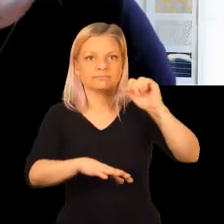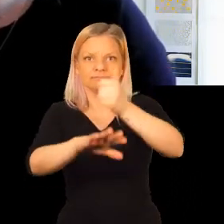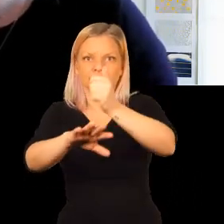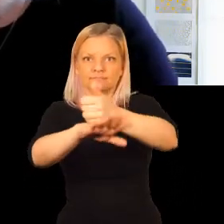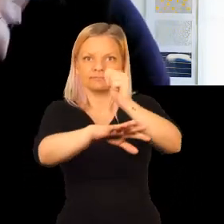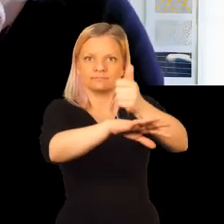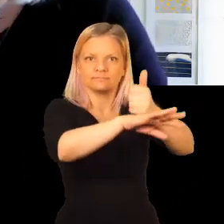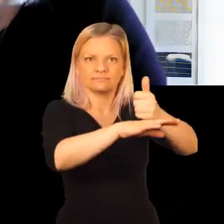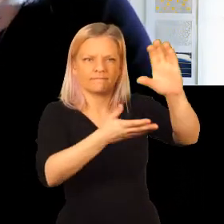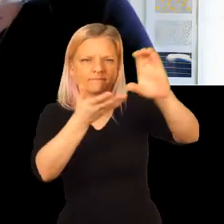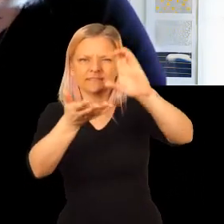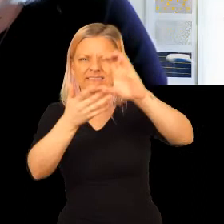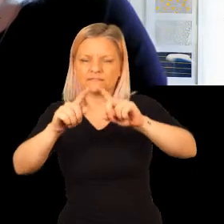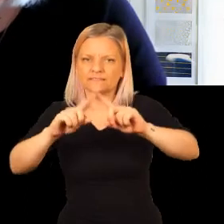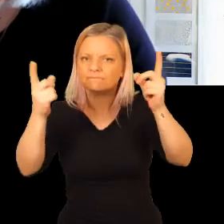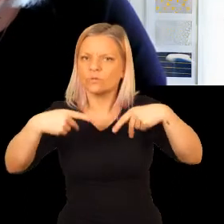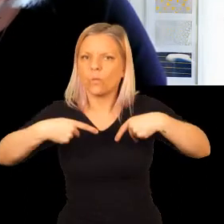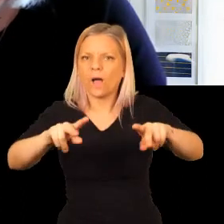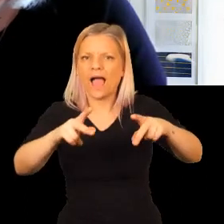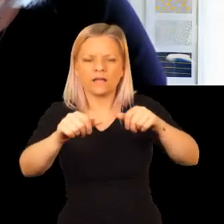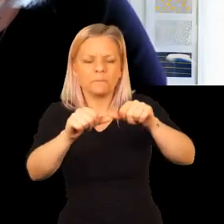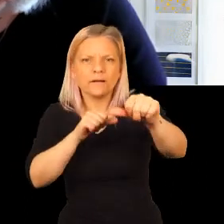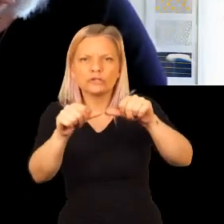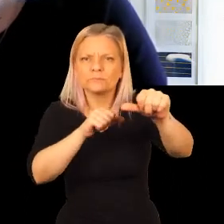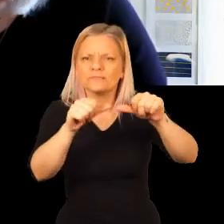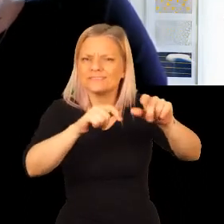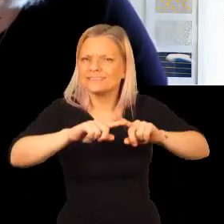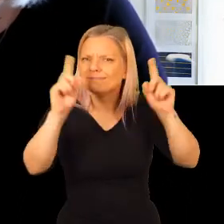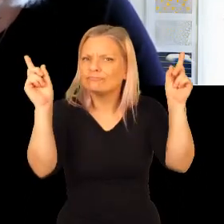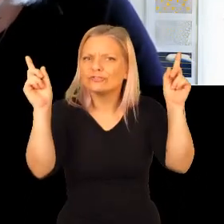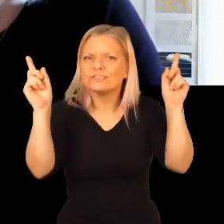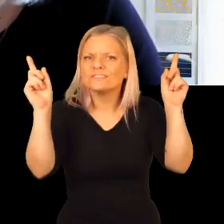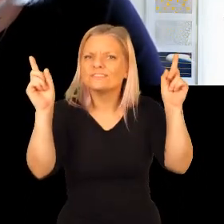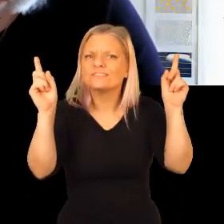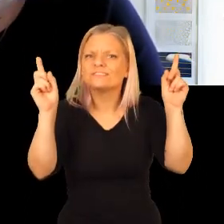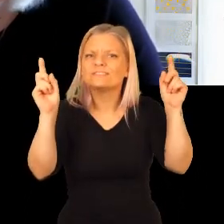can be a little frustrating that um how they set things up and it's funded in a very different way